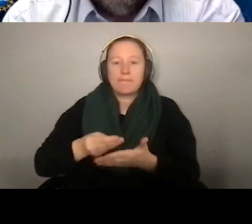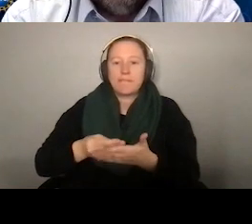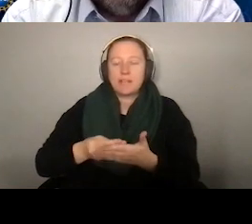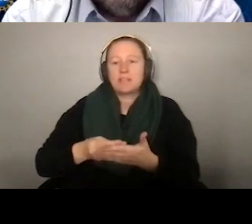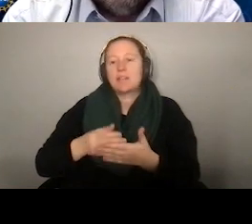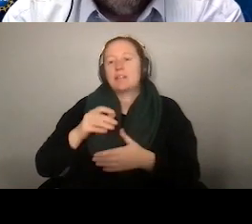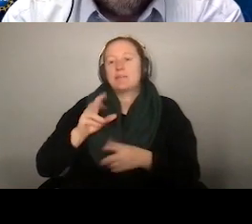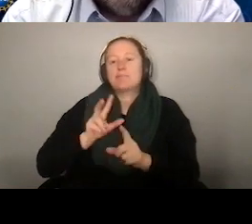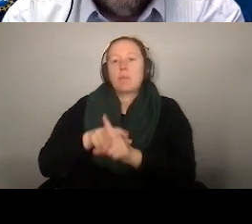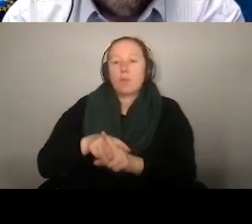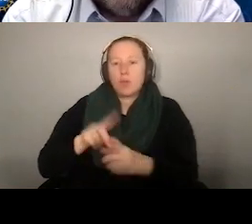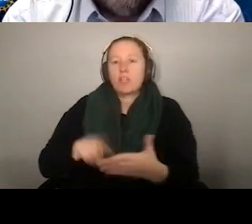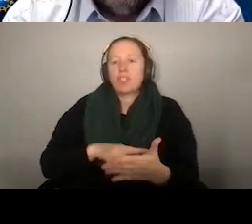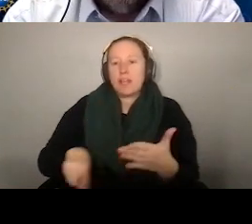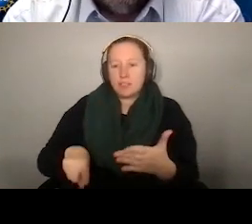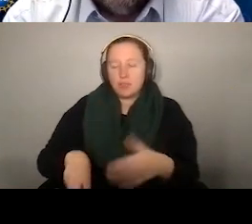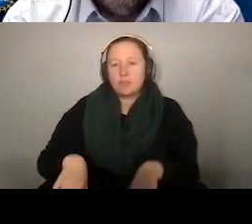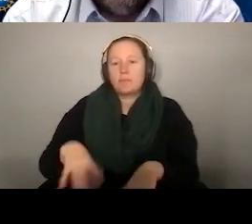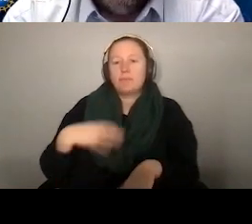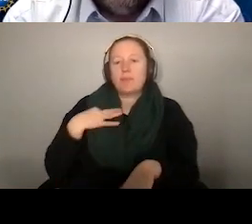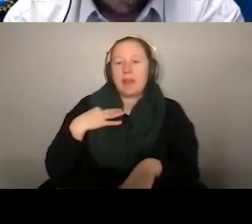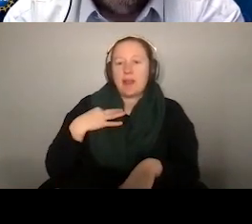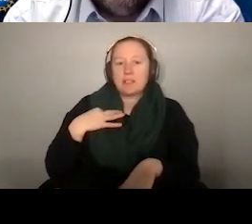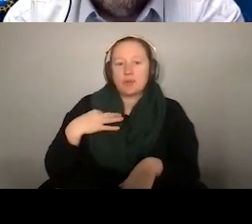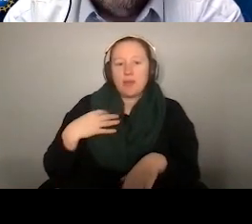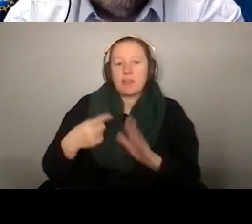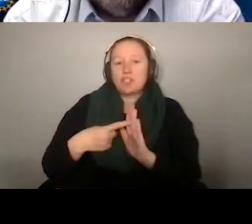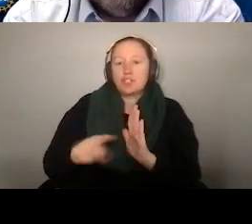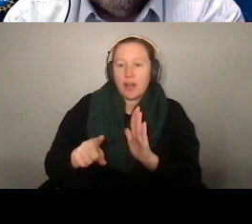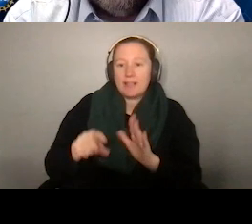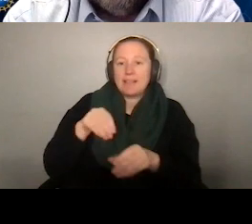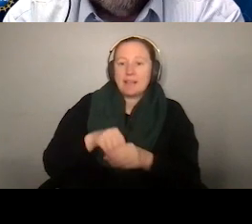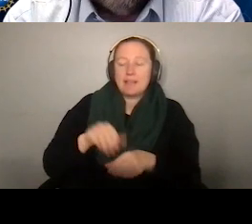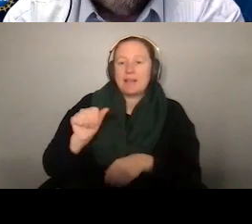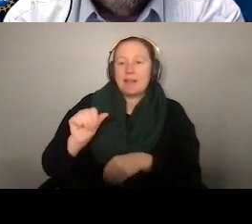The eligibility check in ACMS will indicate whether the award is eligible on